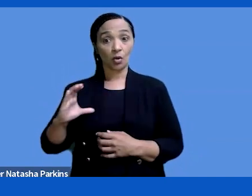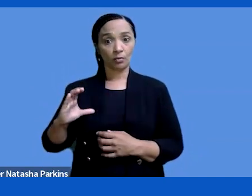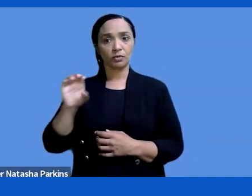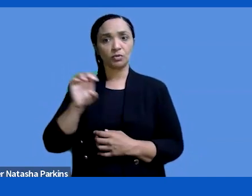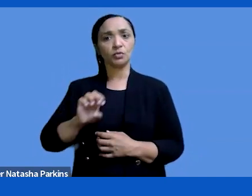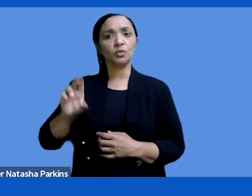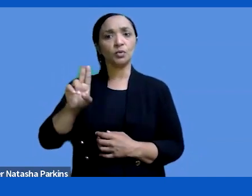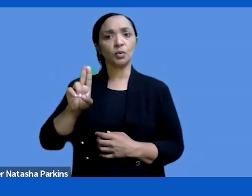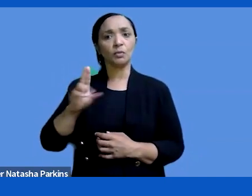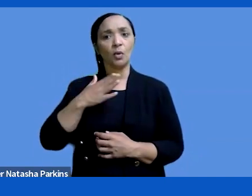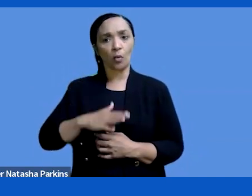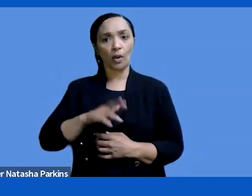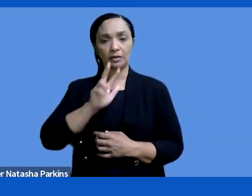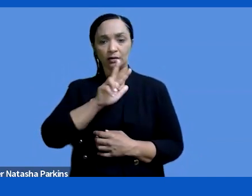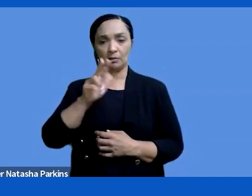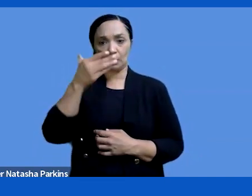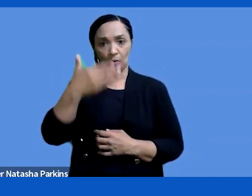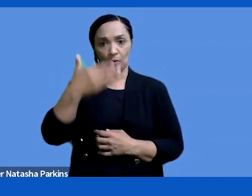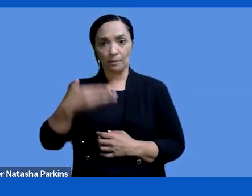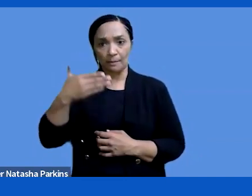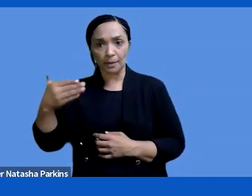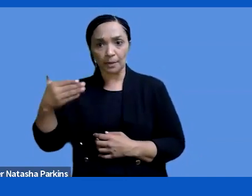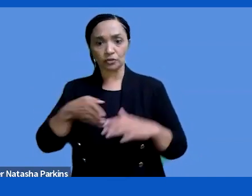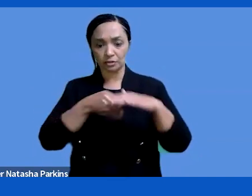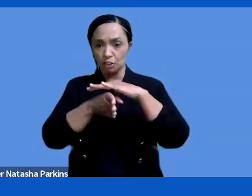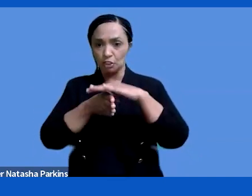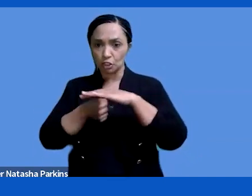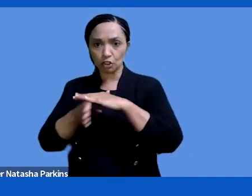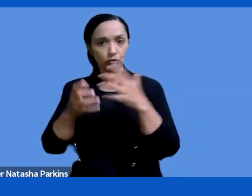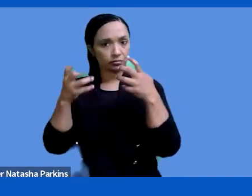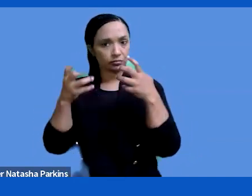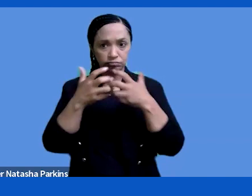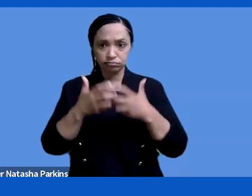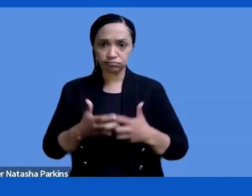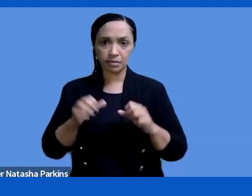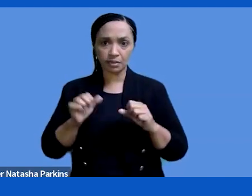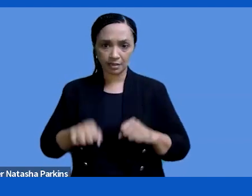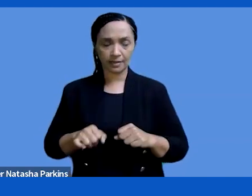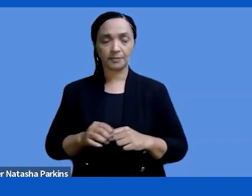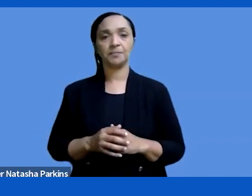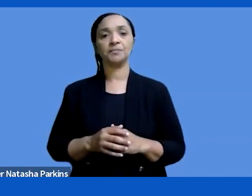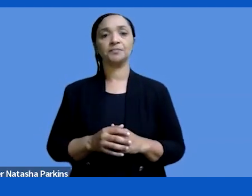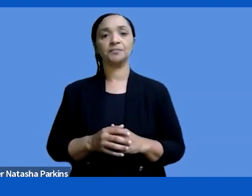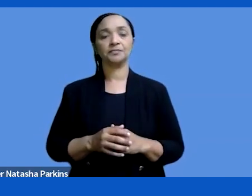provide accessibility statements as required in the Directive. Other resources, including